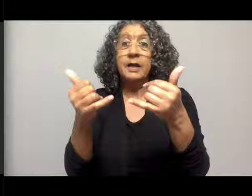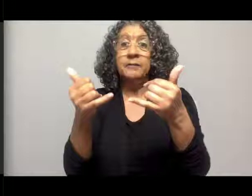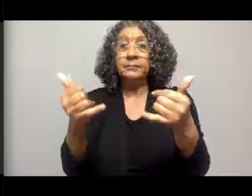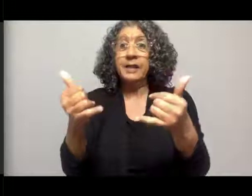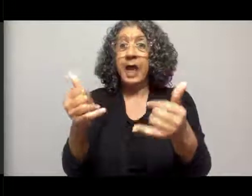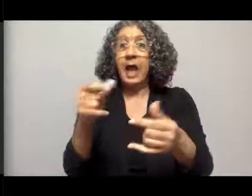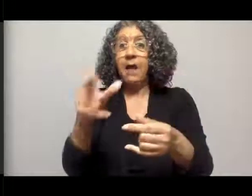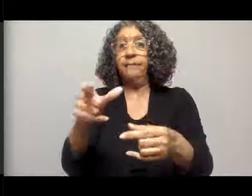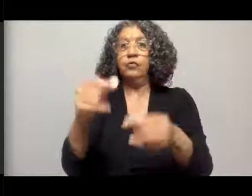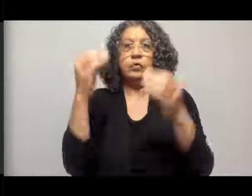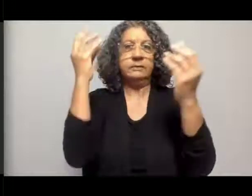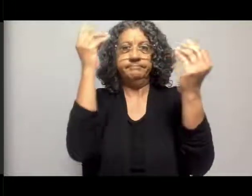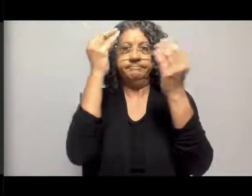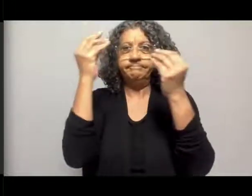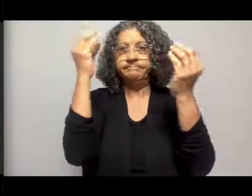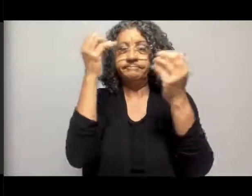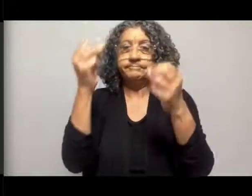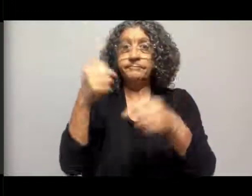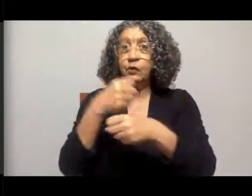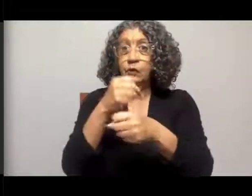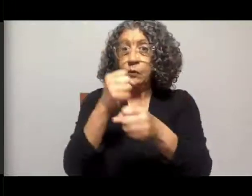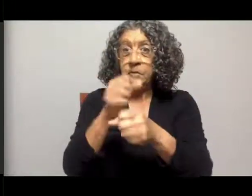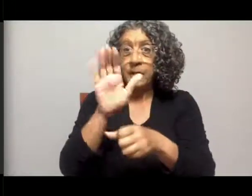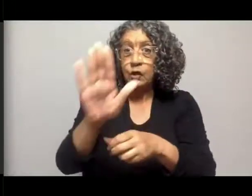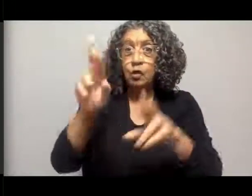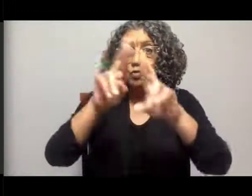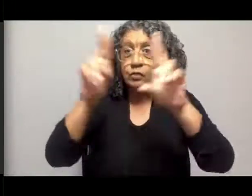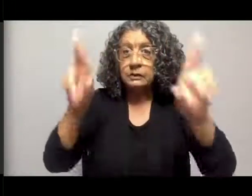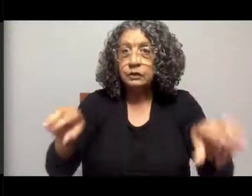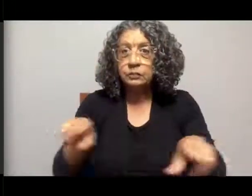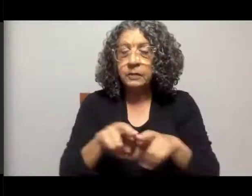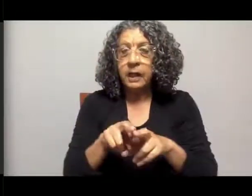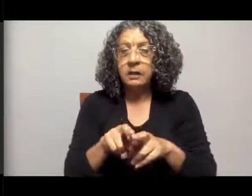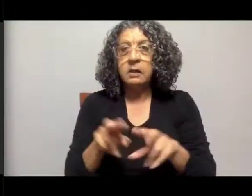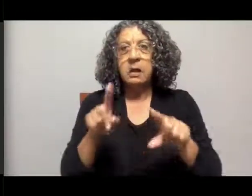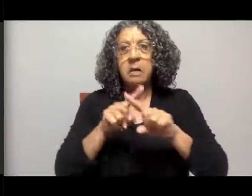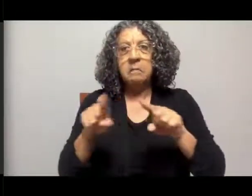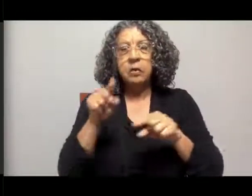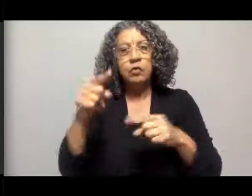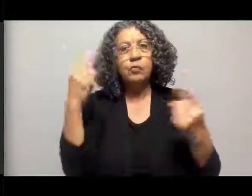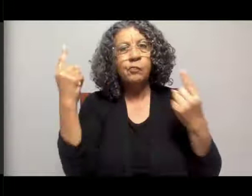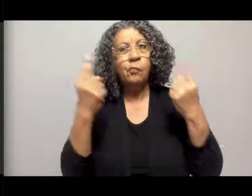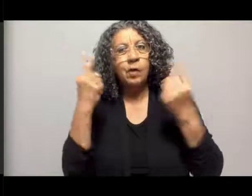Now you're thinking about making your resume